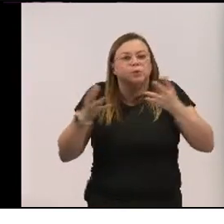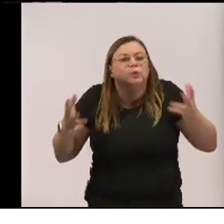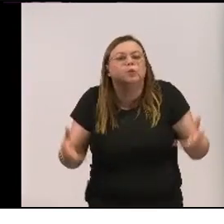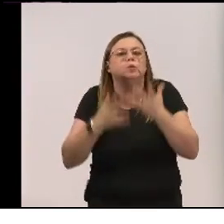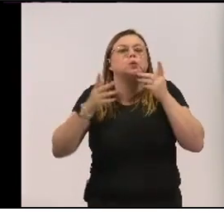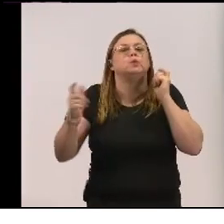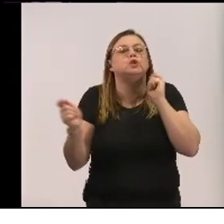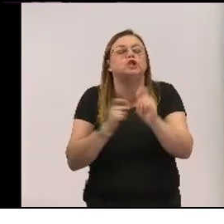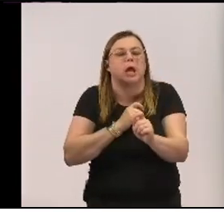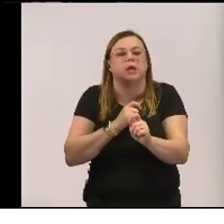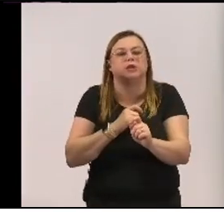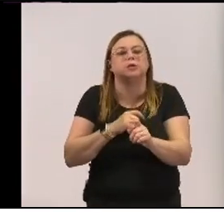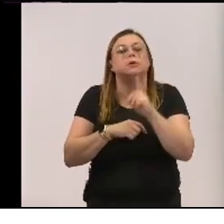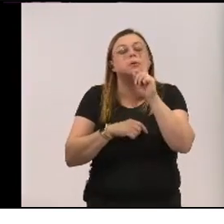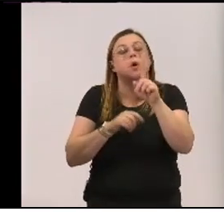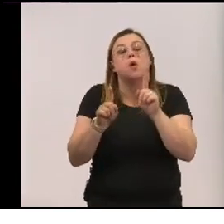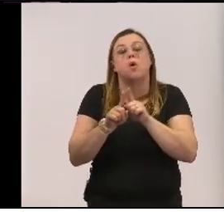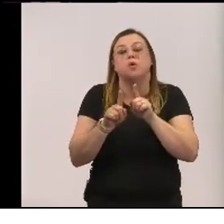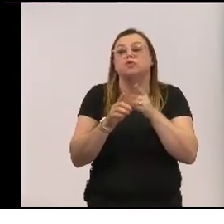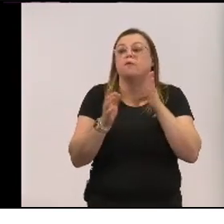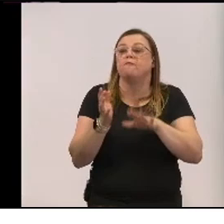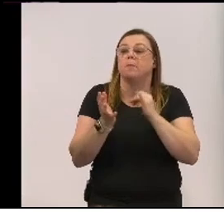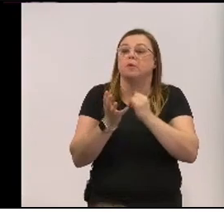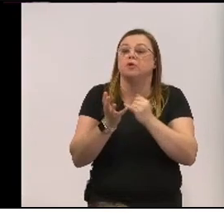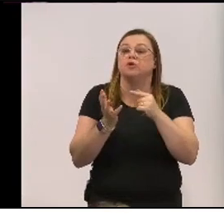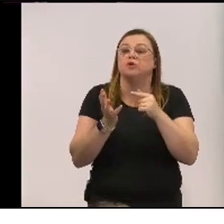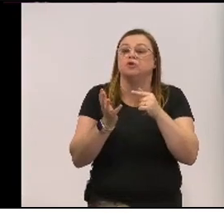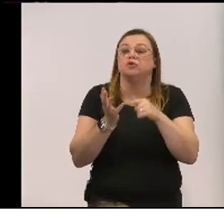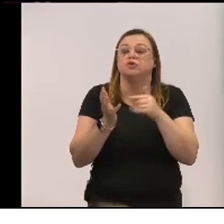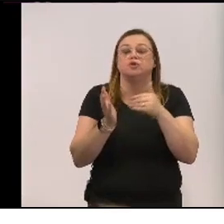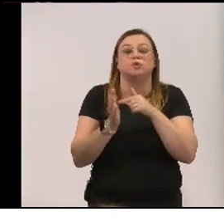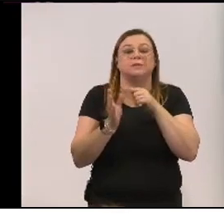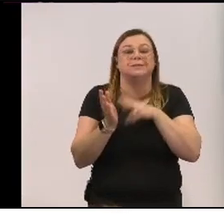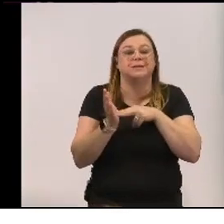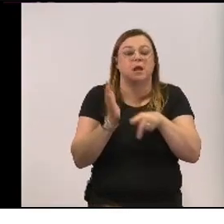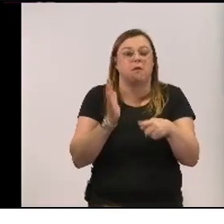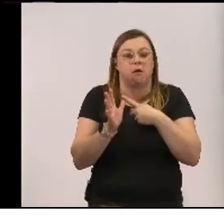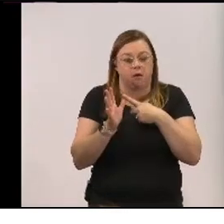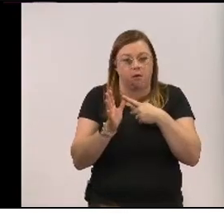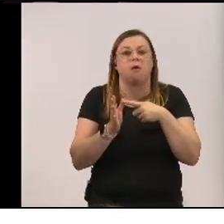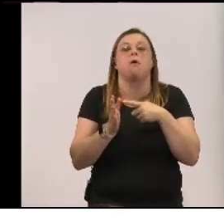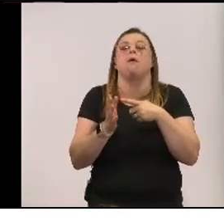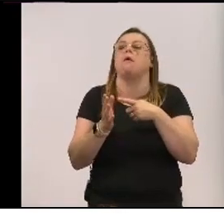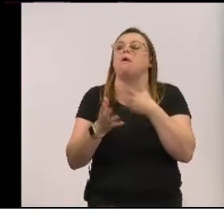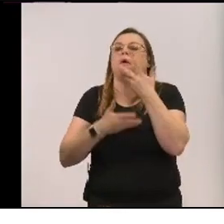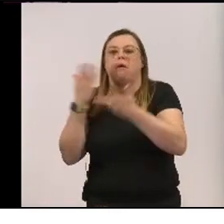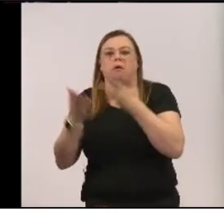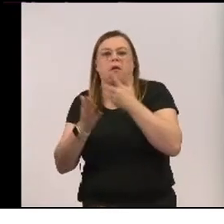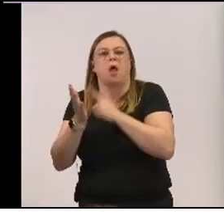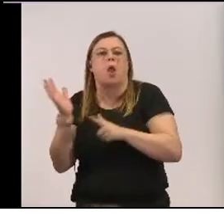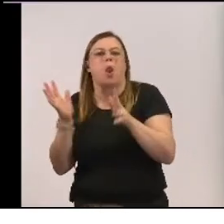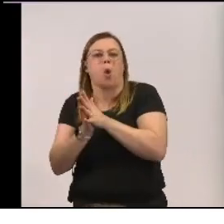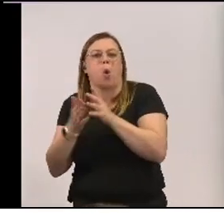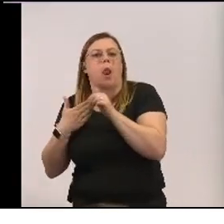But we also heard from Susanna that legislation does lead to change and that's why we are going